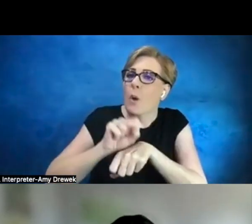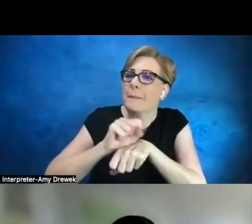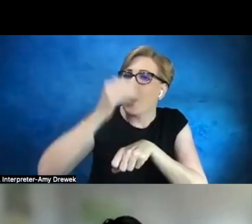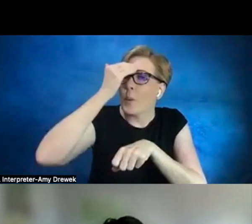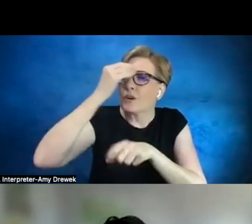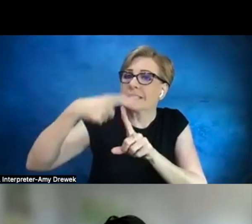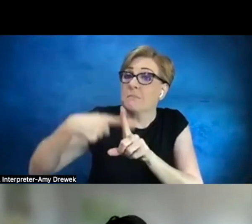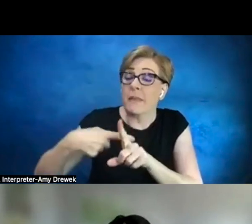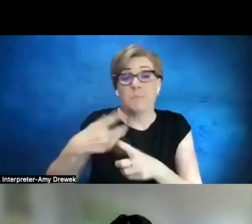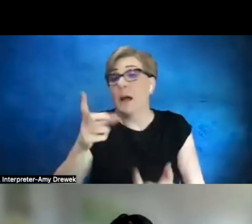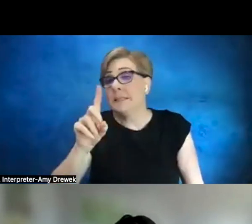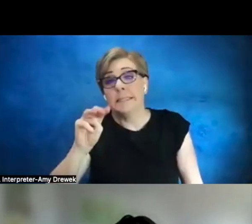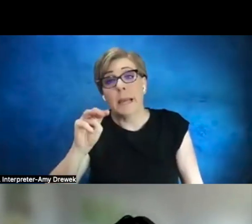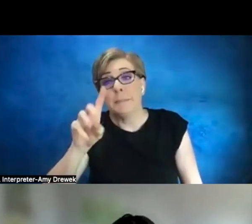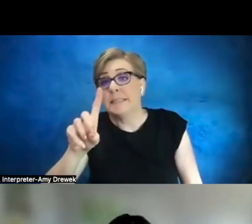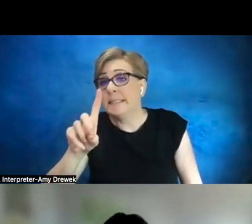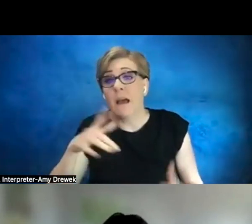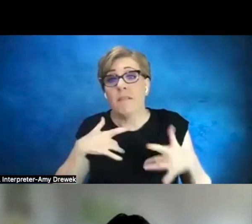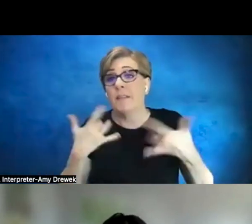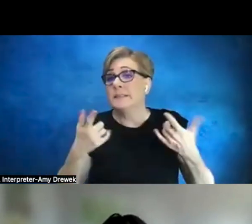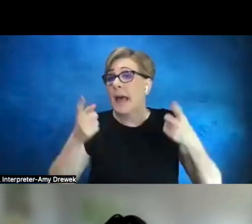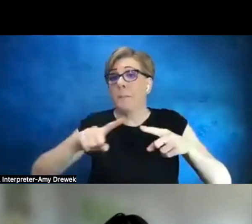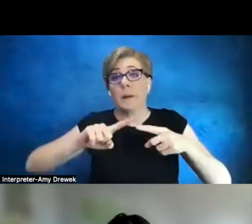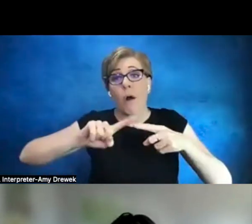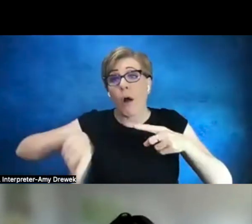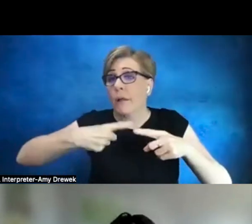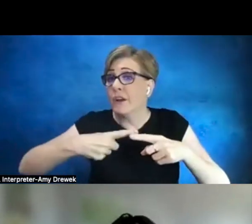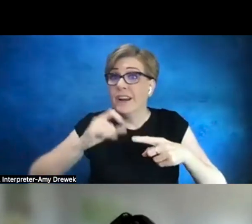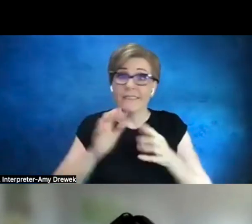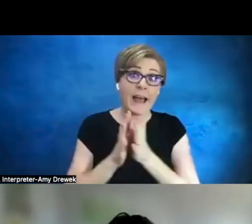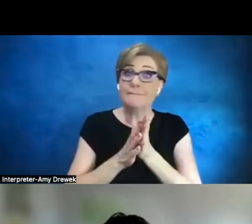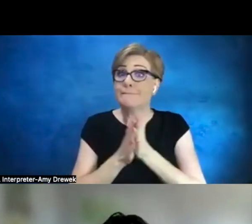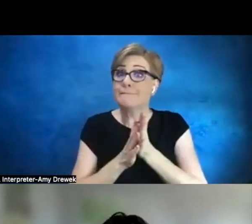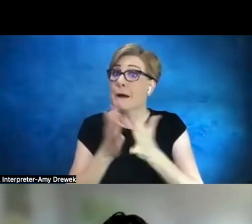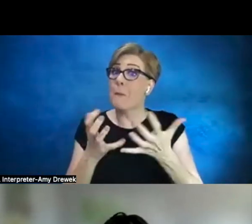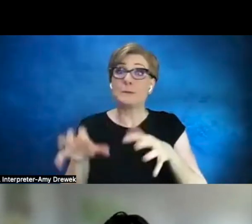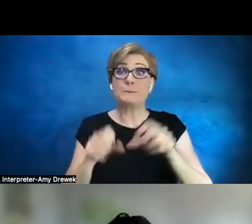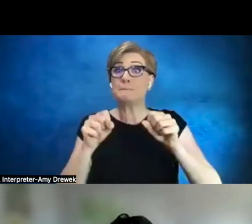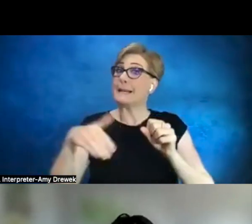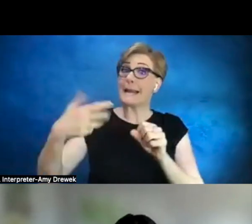happen all year. So if you're raring to go and you want to have one next month and you're ready,